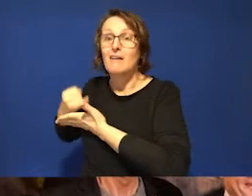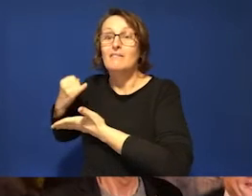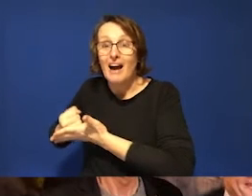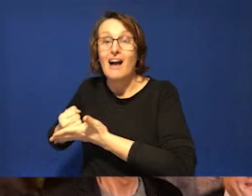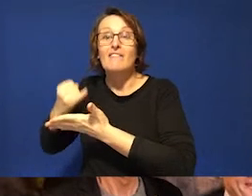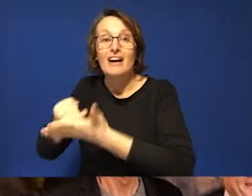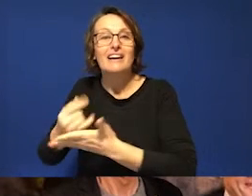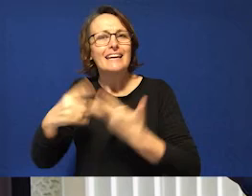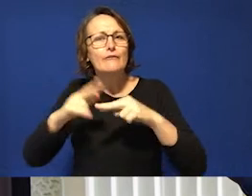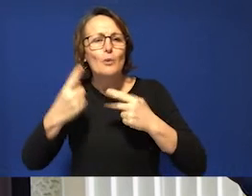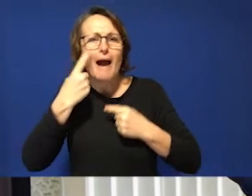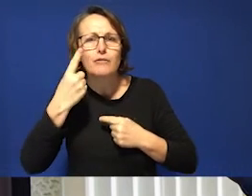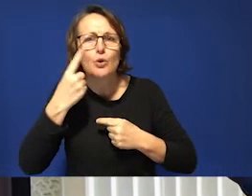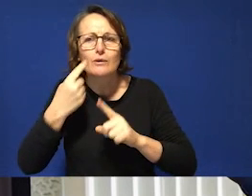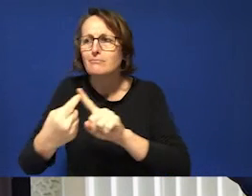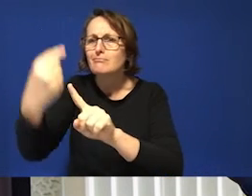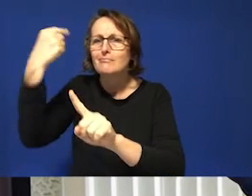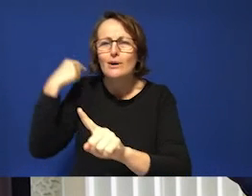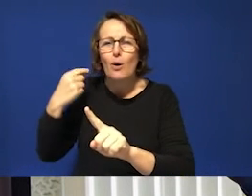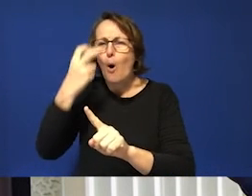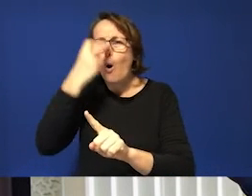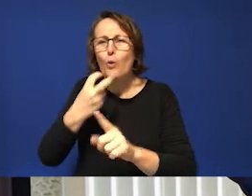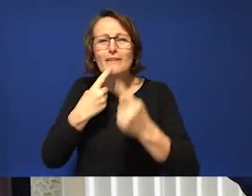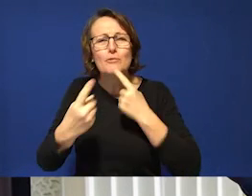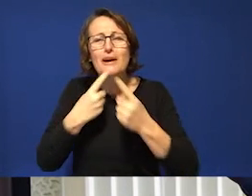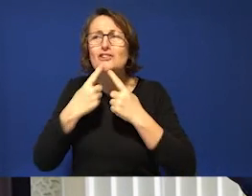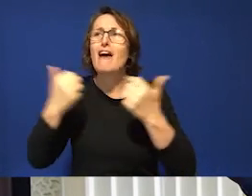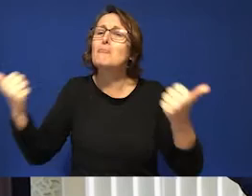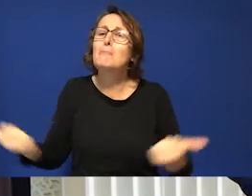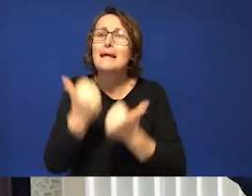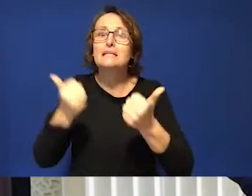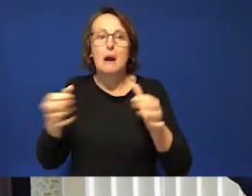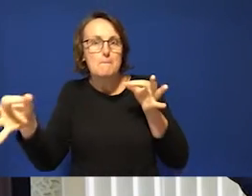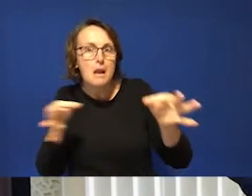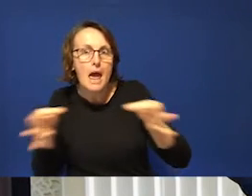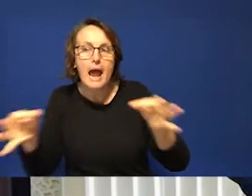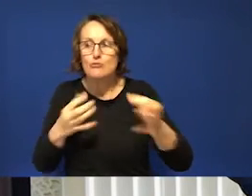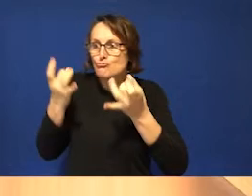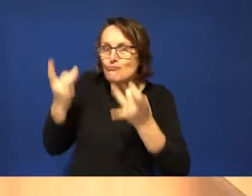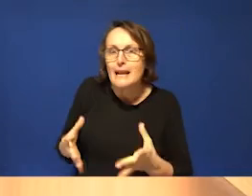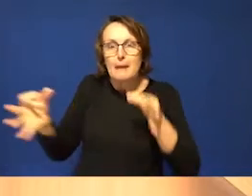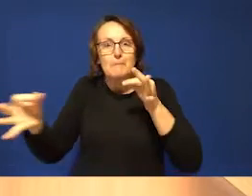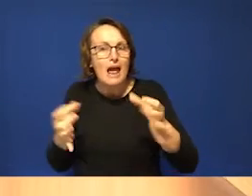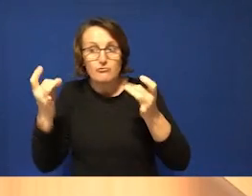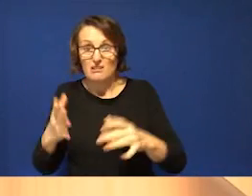you do a search of the literature and you find dozens of master plans and all sorts of things,